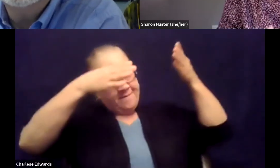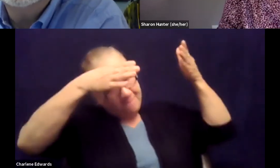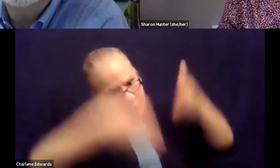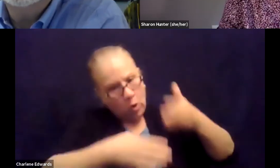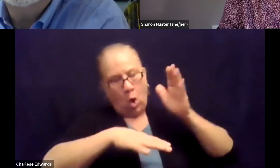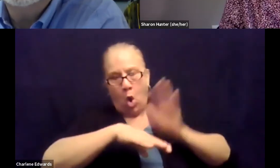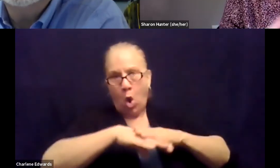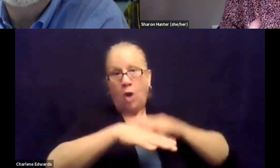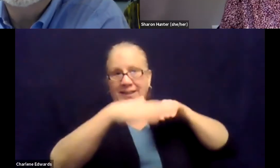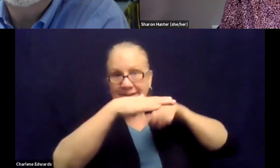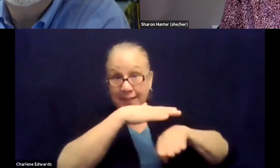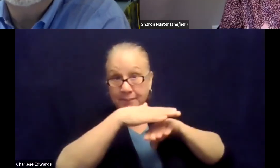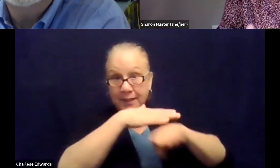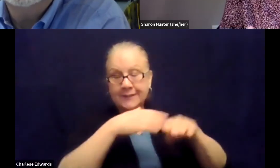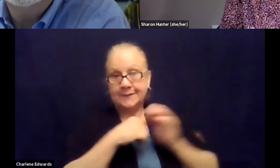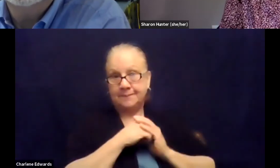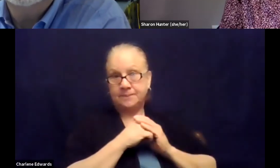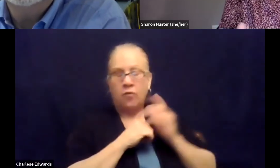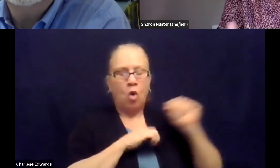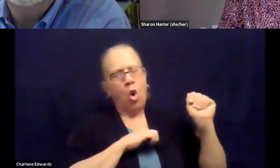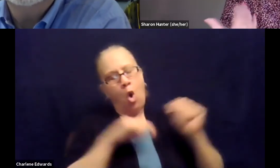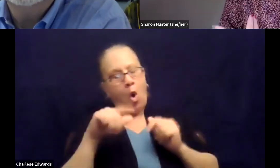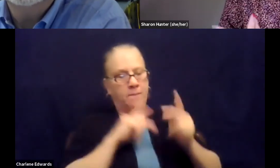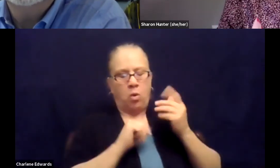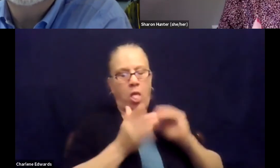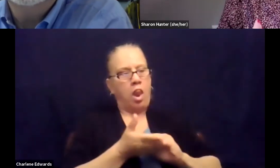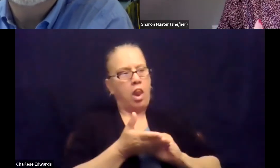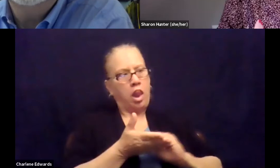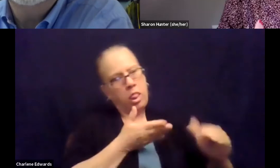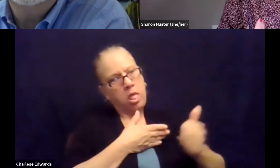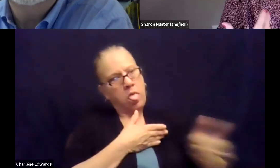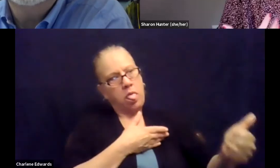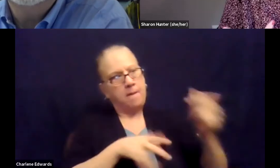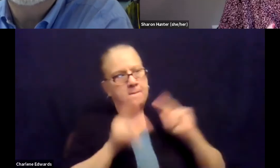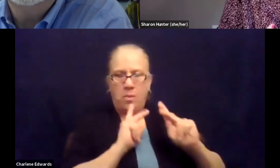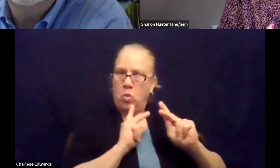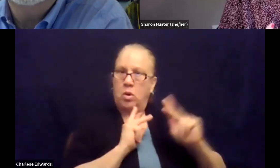you want to do is exclude anyone from coming back to the theater, especially at this time.